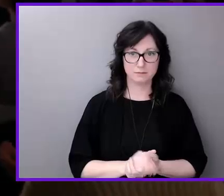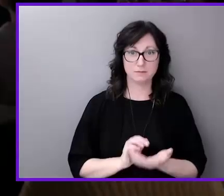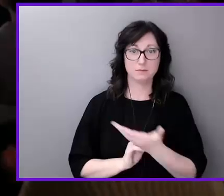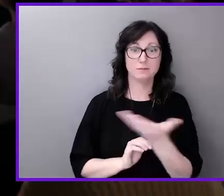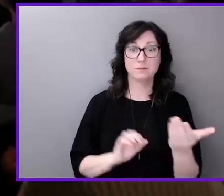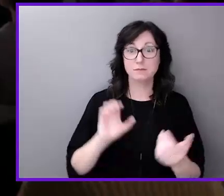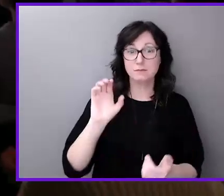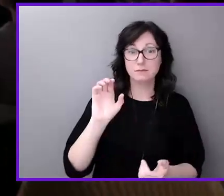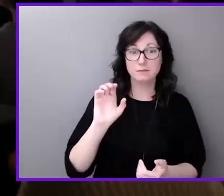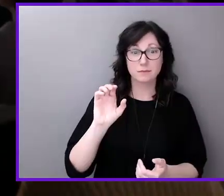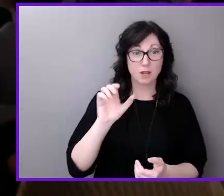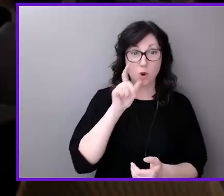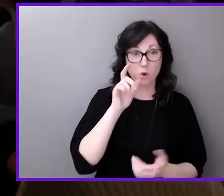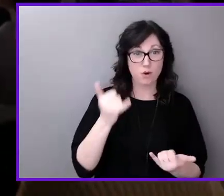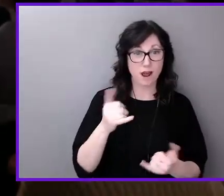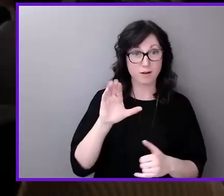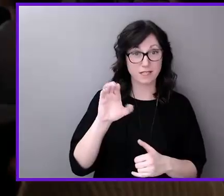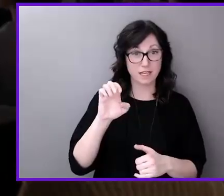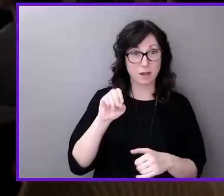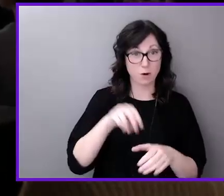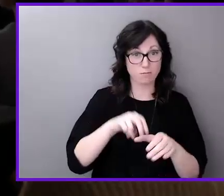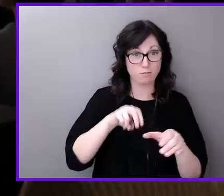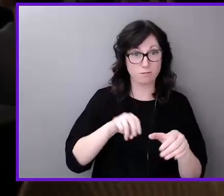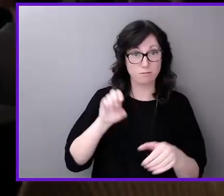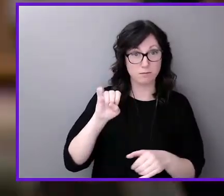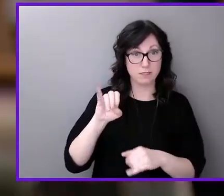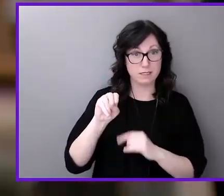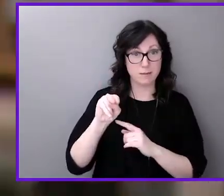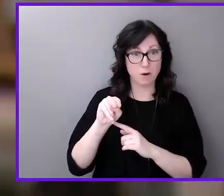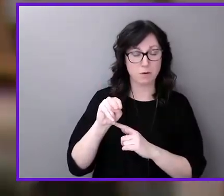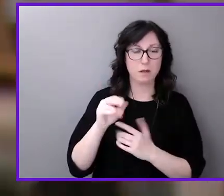for his exceptional contribution to the arts sector in Canada.